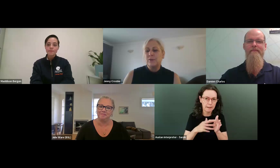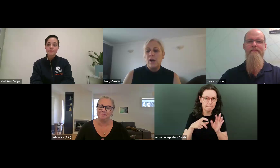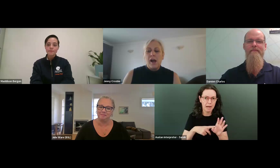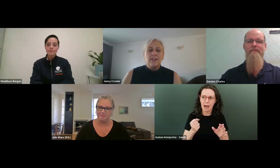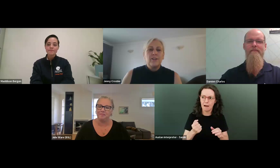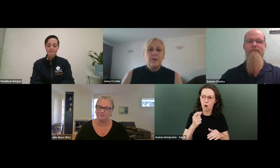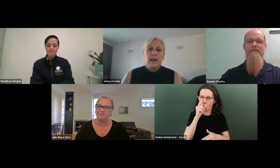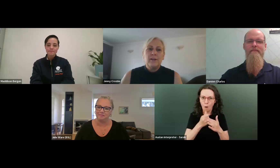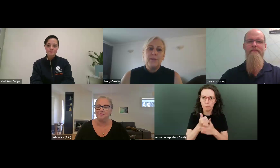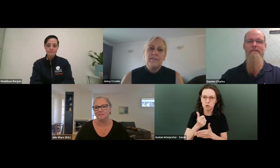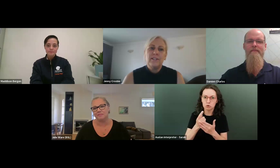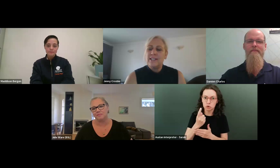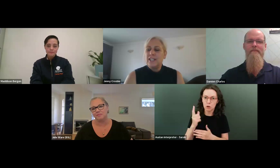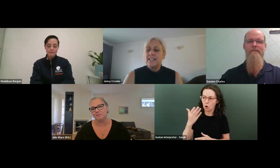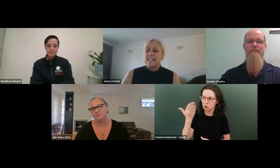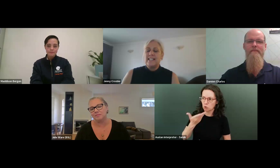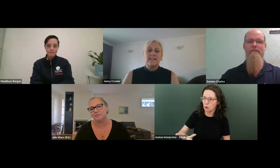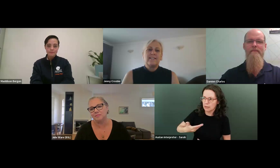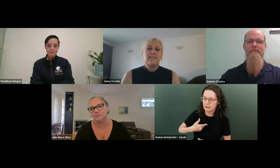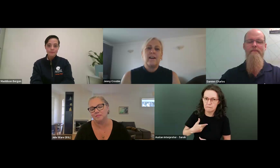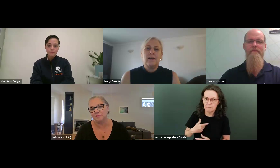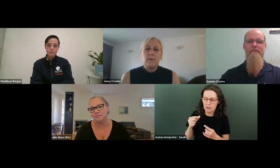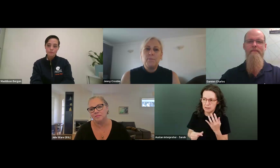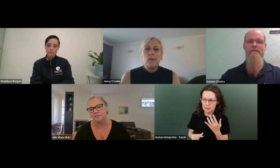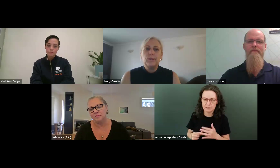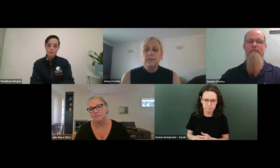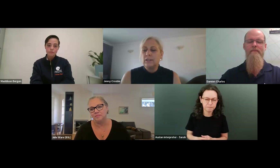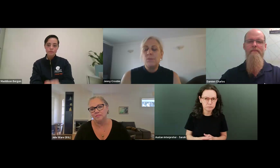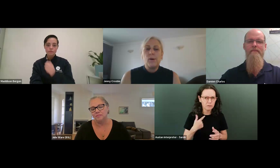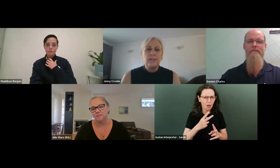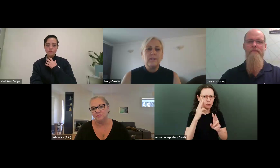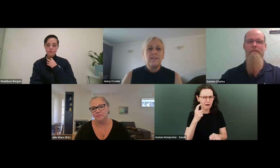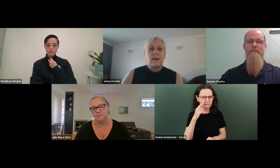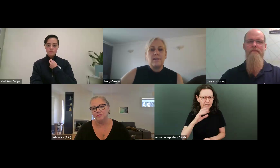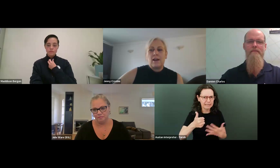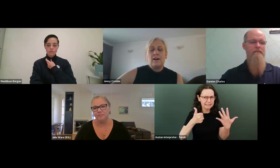school so the evidence suggests